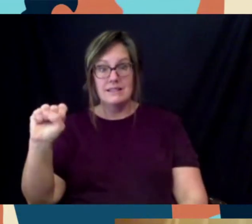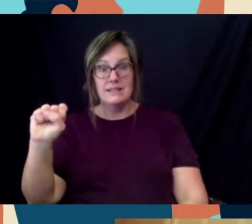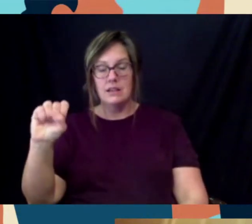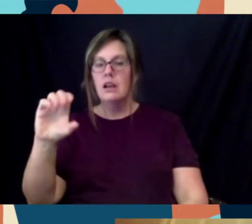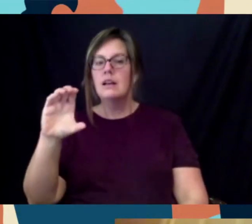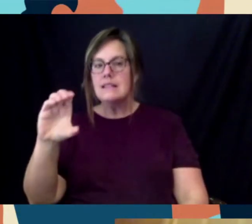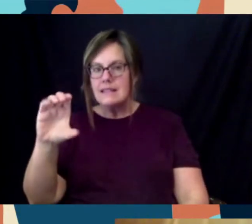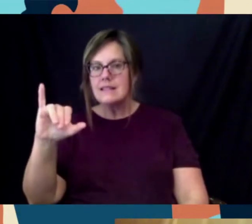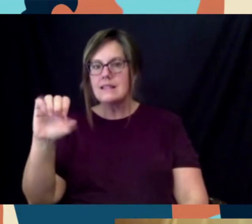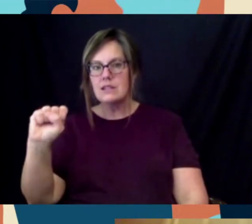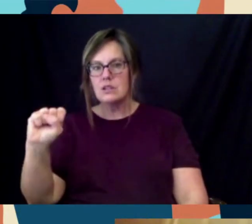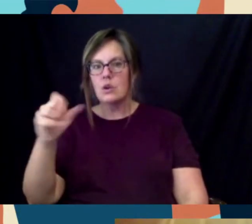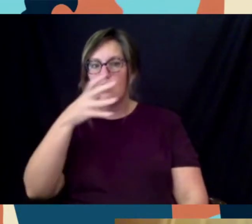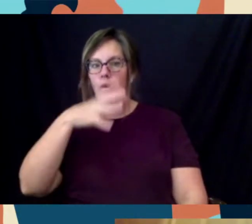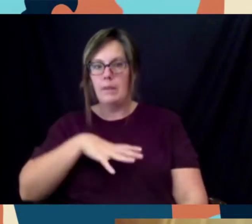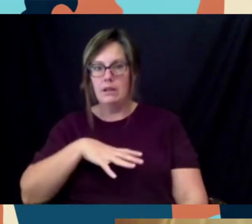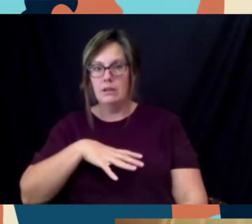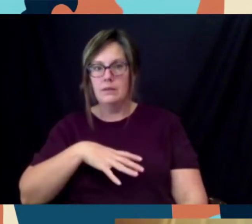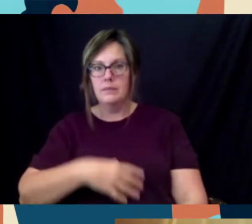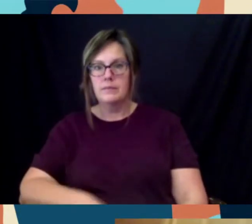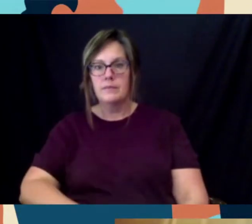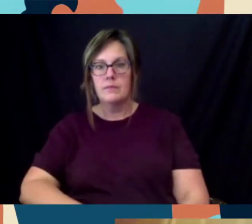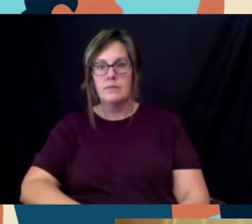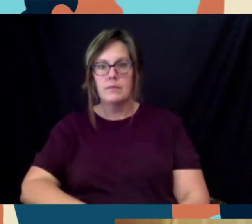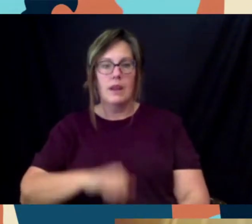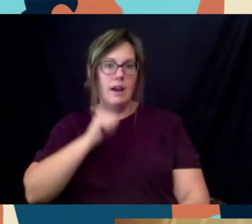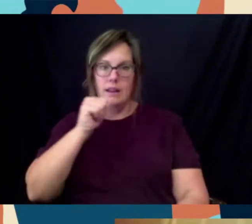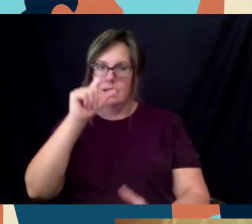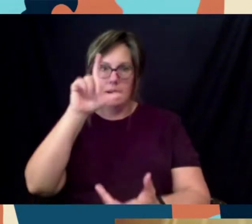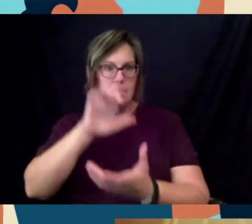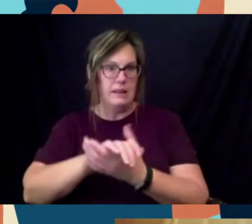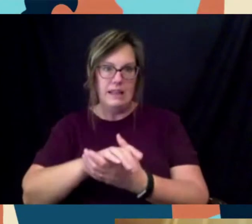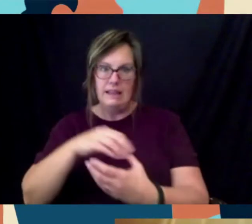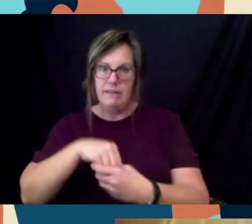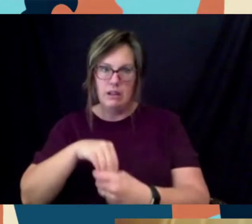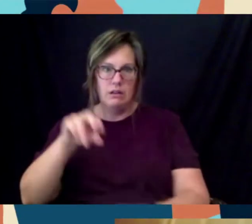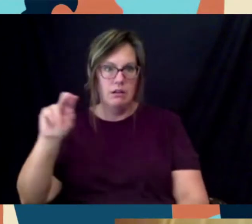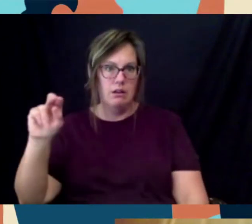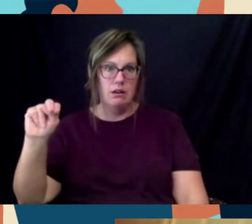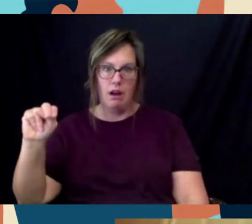and at first i didn't i didn't believe in not being non-binary i didn't think it was possible